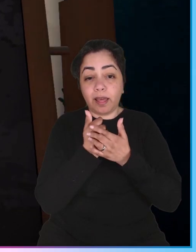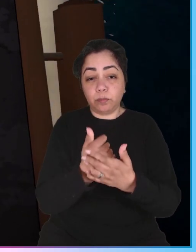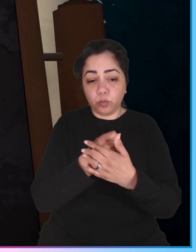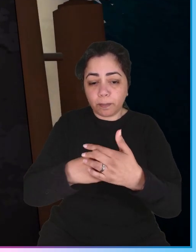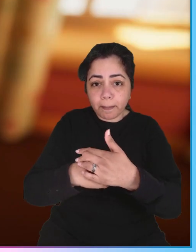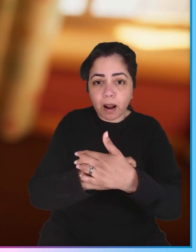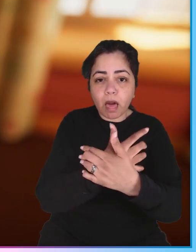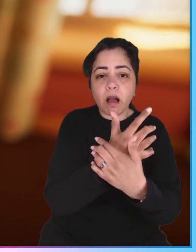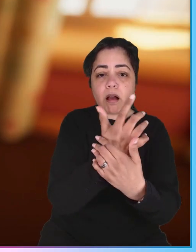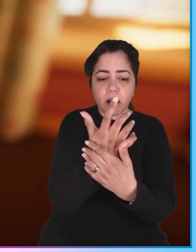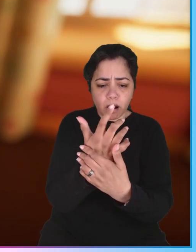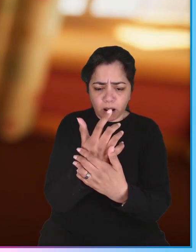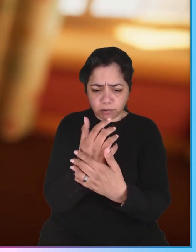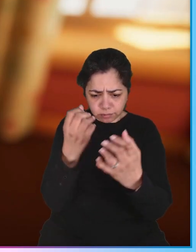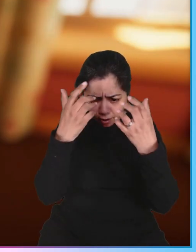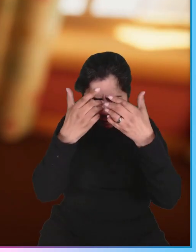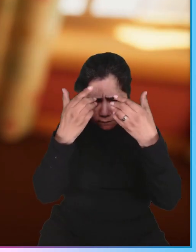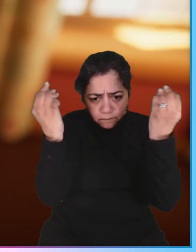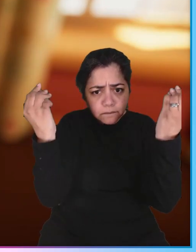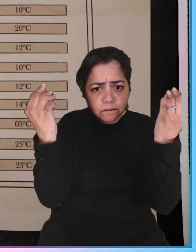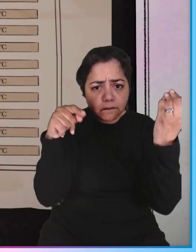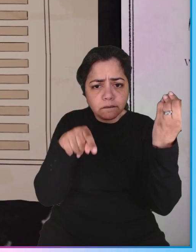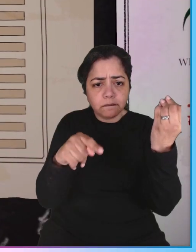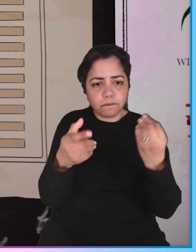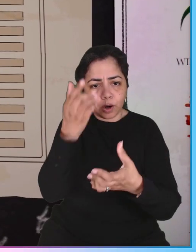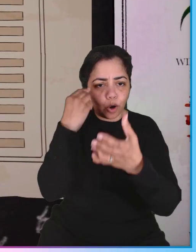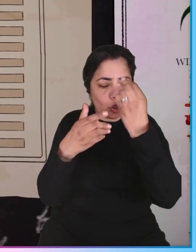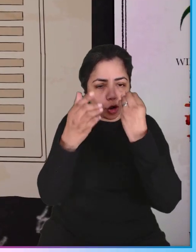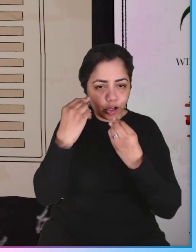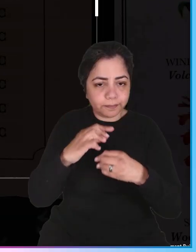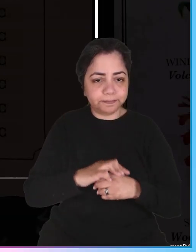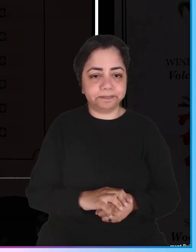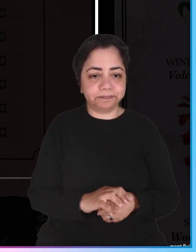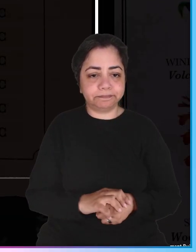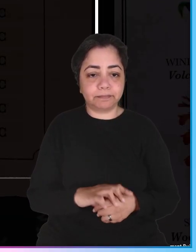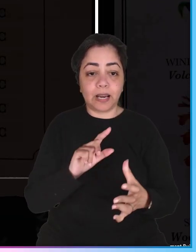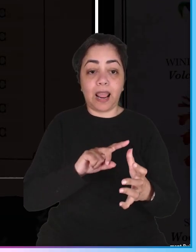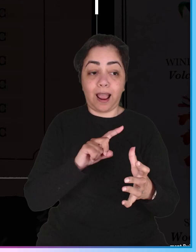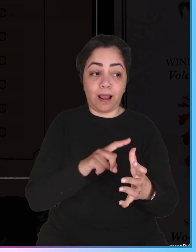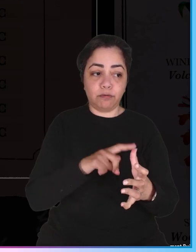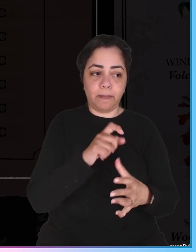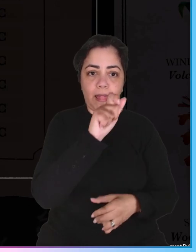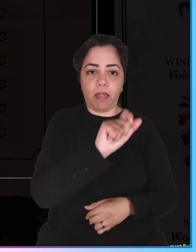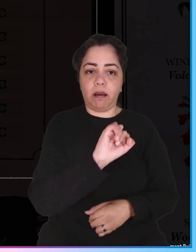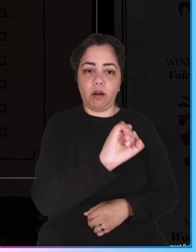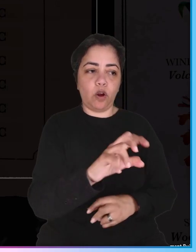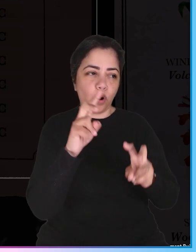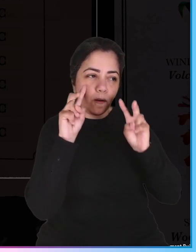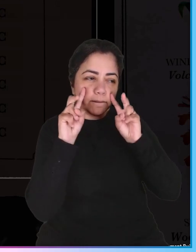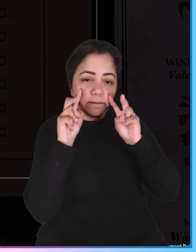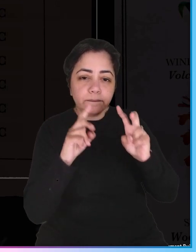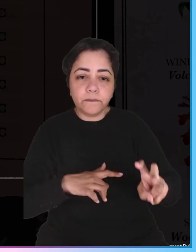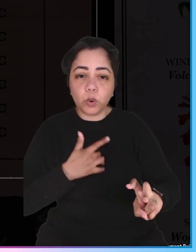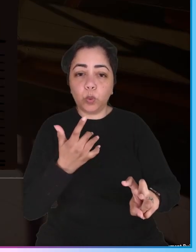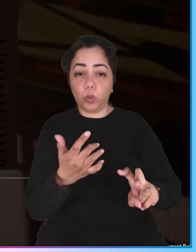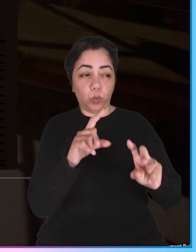for information about your plants. When deciphering these clues, text overlays can assist with the details that may be hard to see in your play environment.